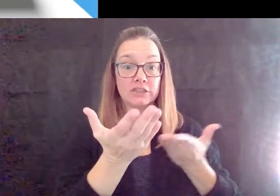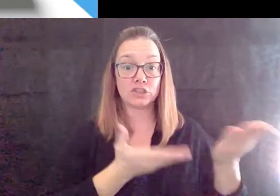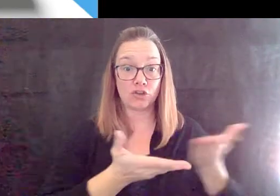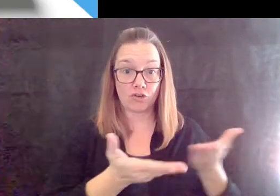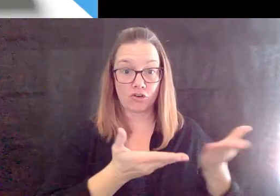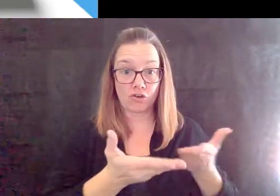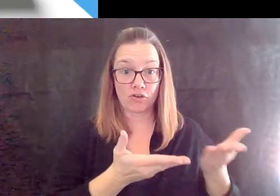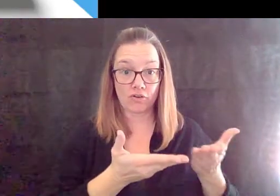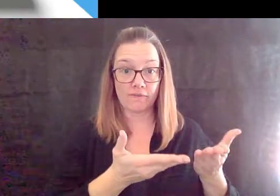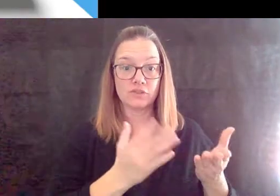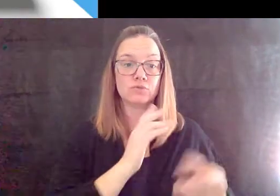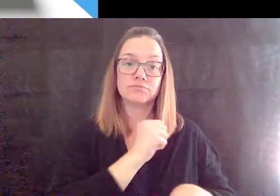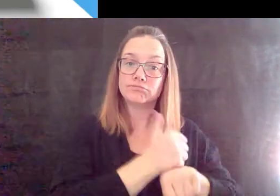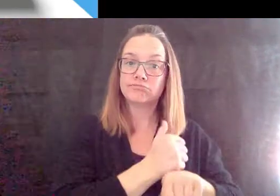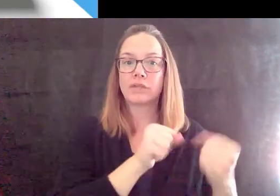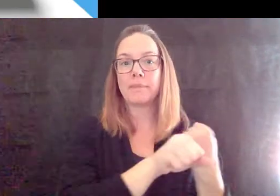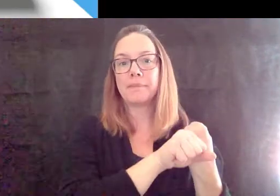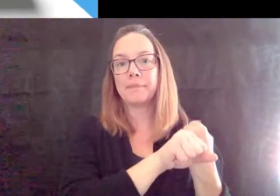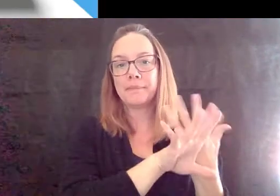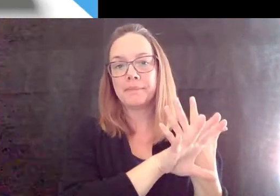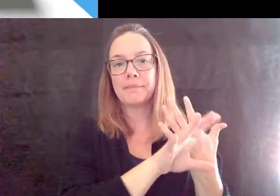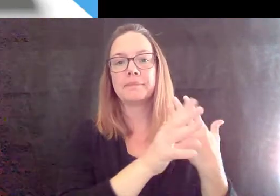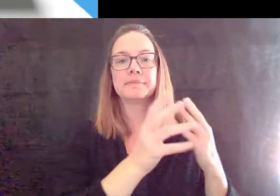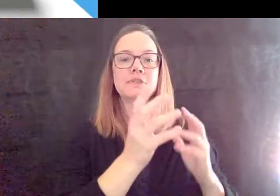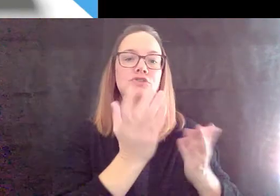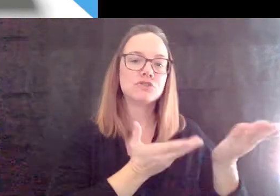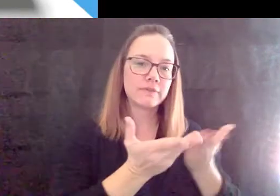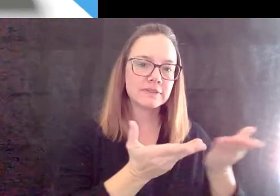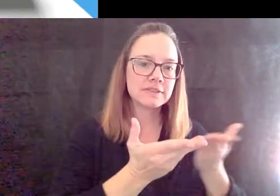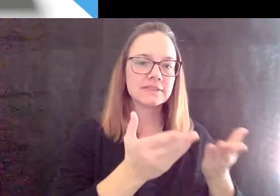facilitating telehealth access during this pandemic.